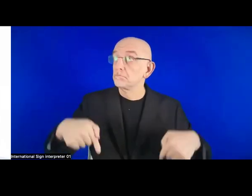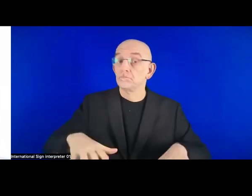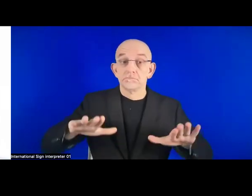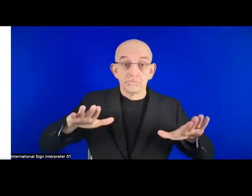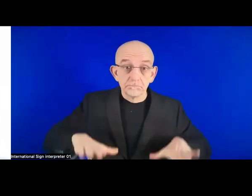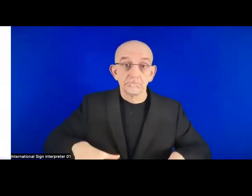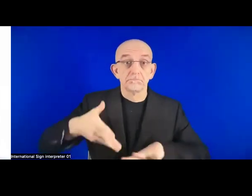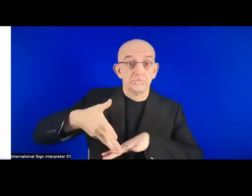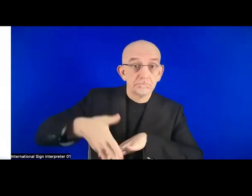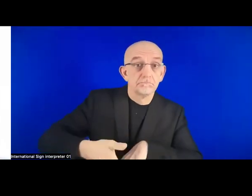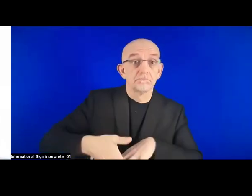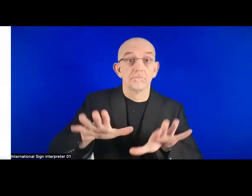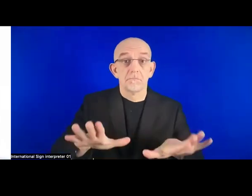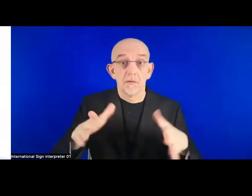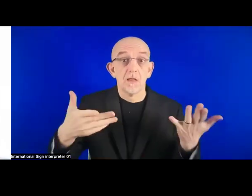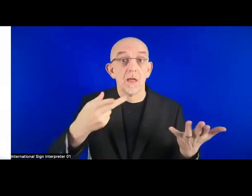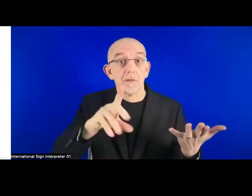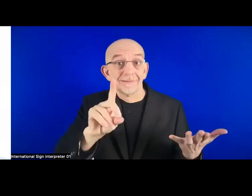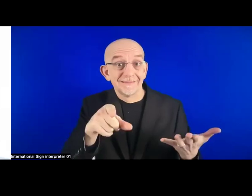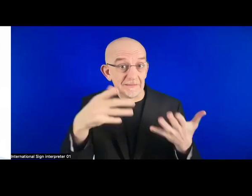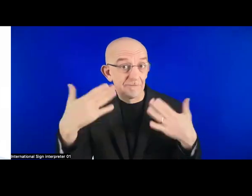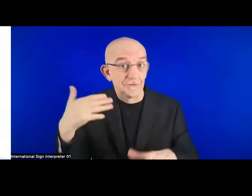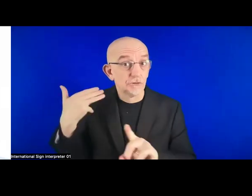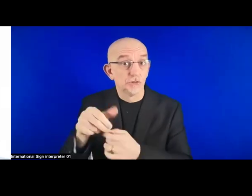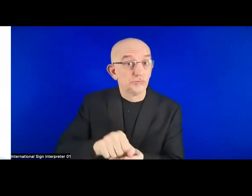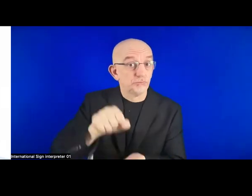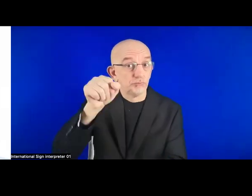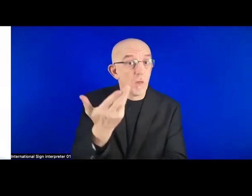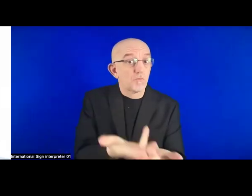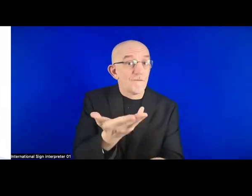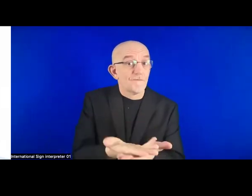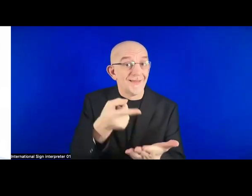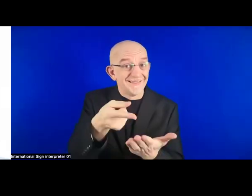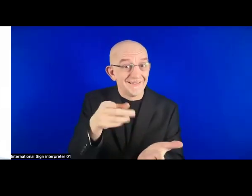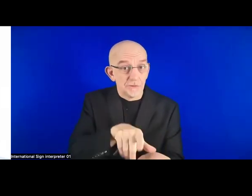application process. It's very important that applicants also only use the document